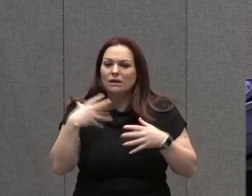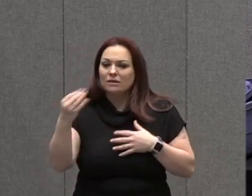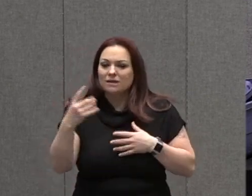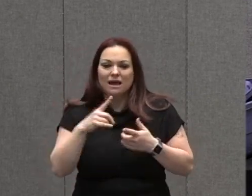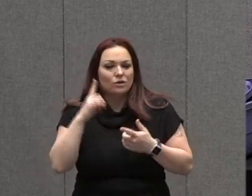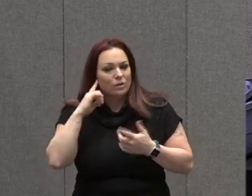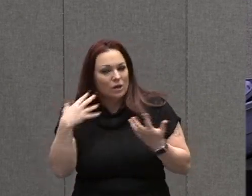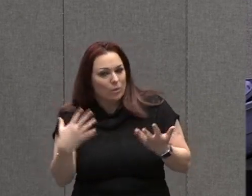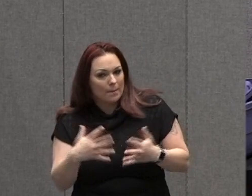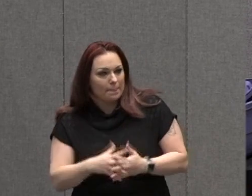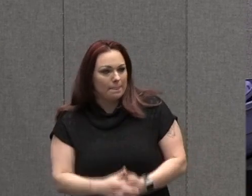Maybe.